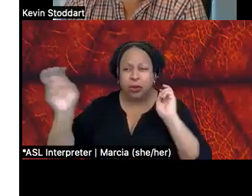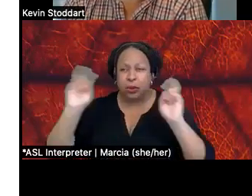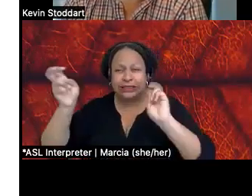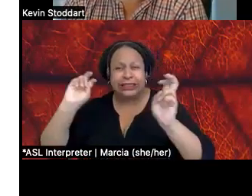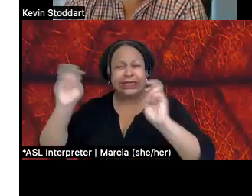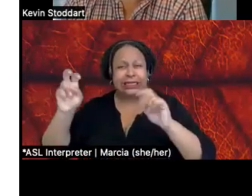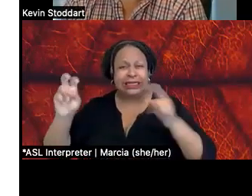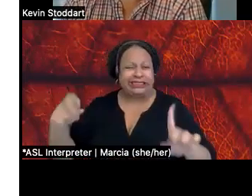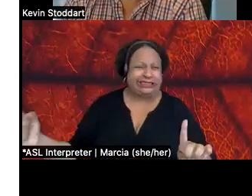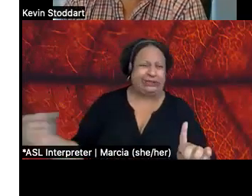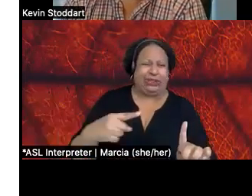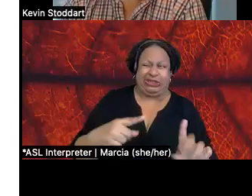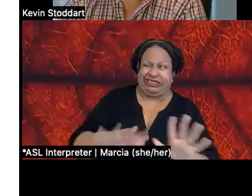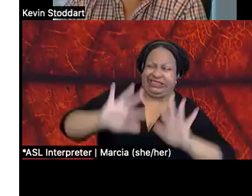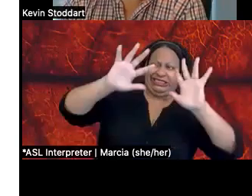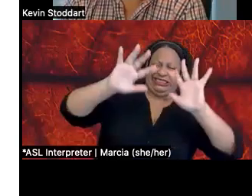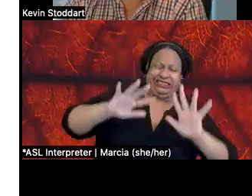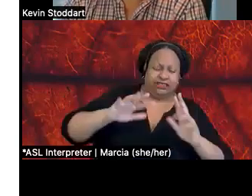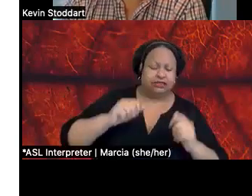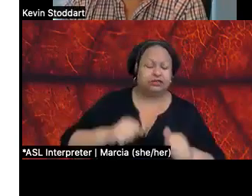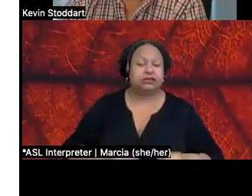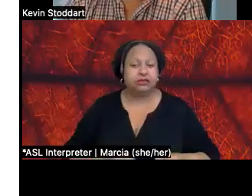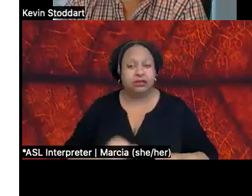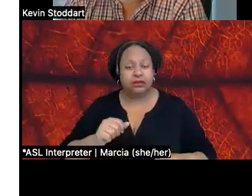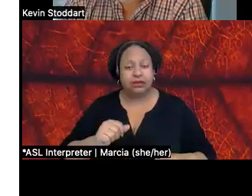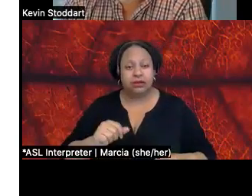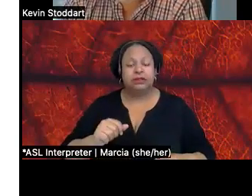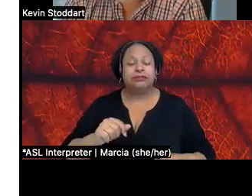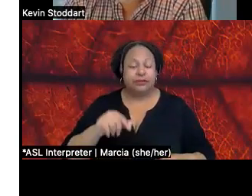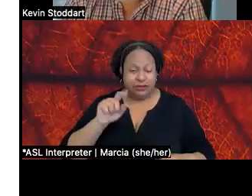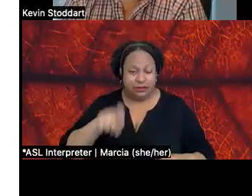We need to understand the effects of sitting in a